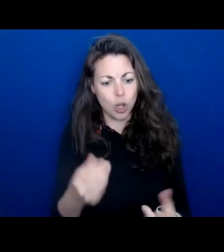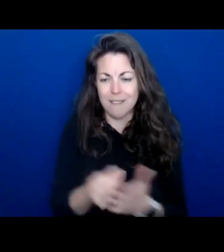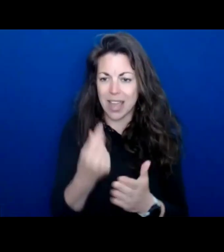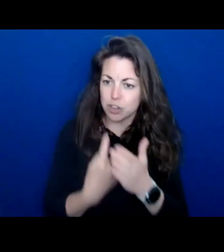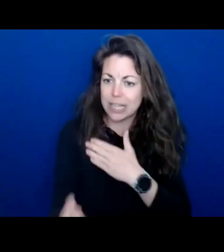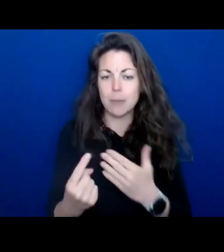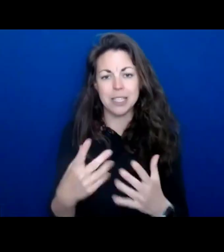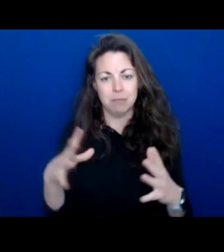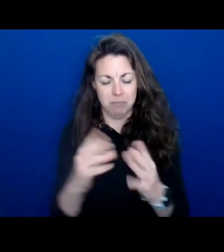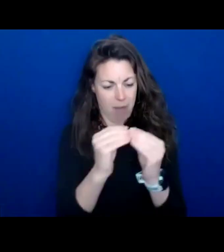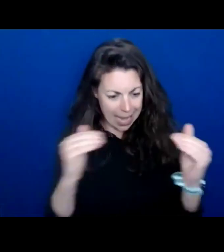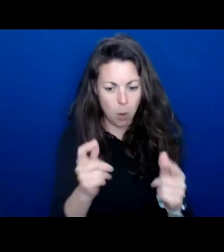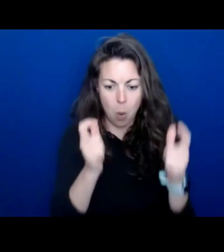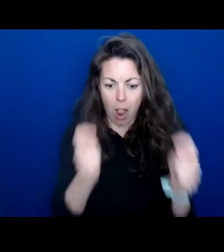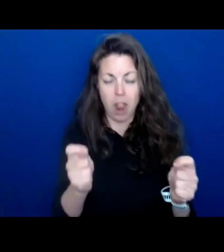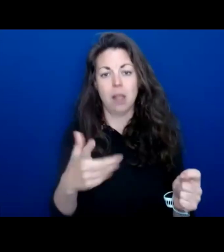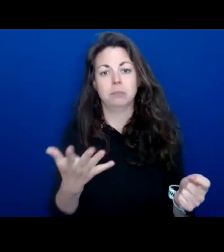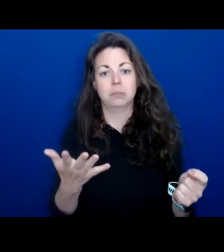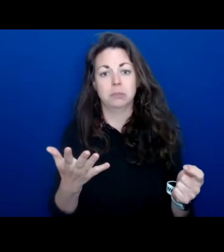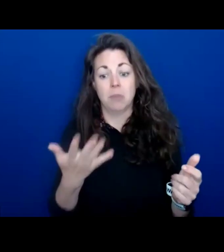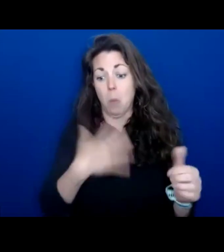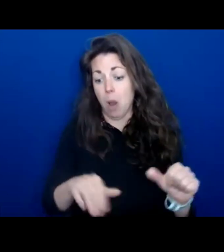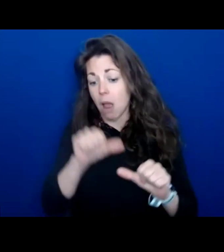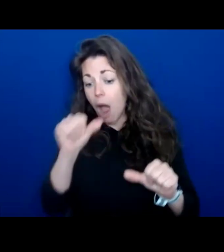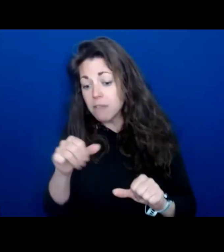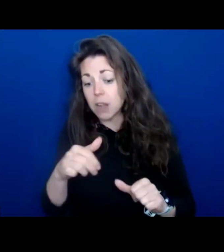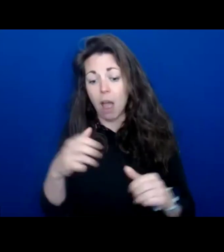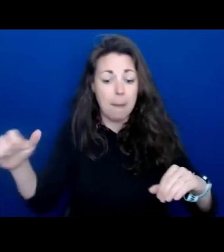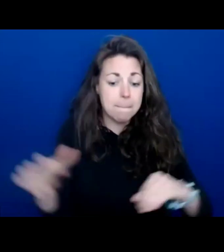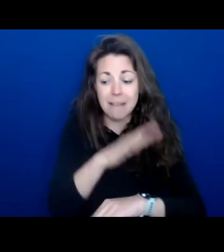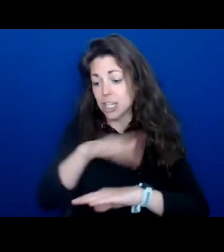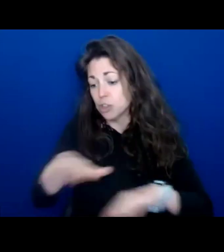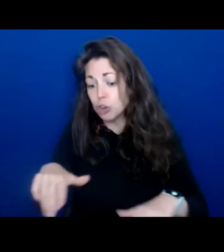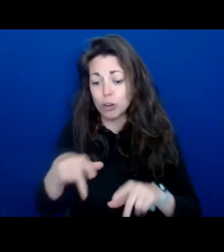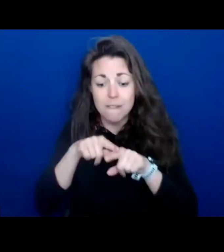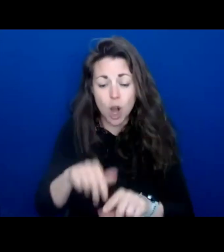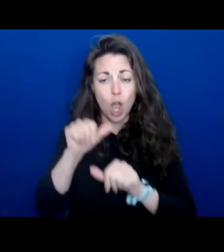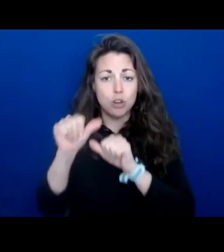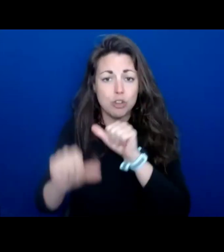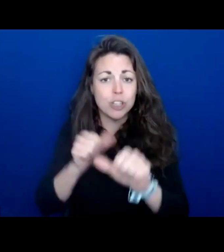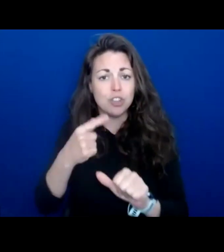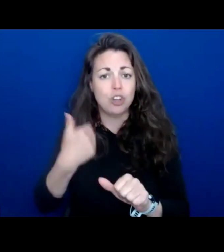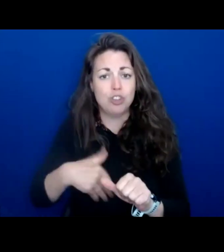And if you wanted to get married and have children afterwards or some traditional gender role, that was up to me. But the most important